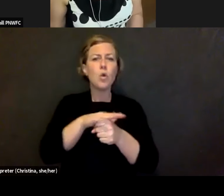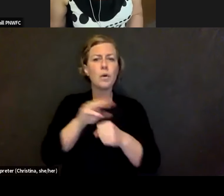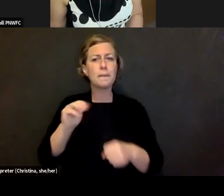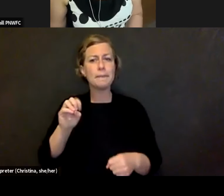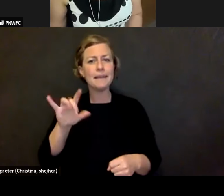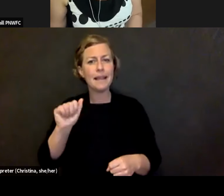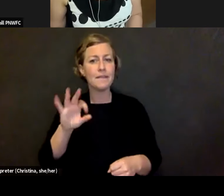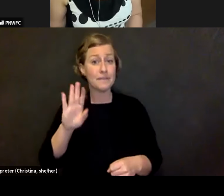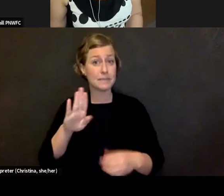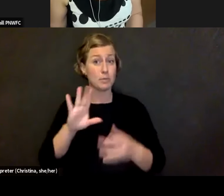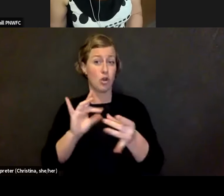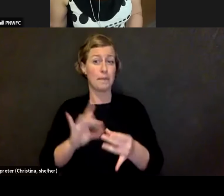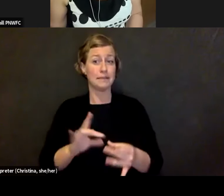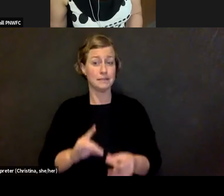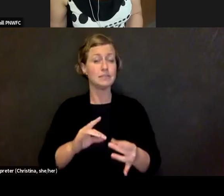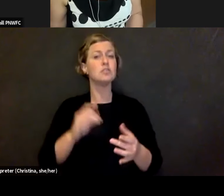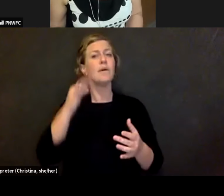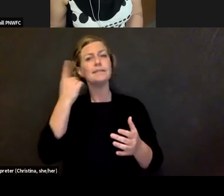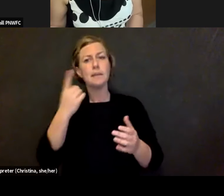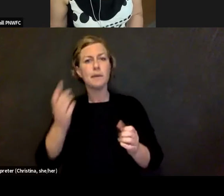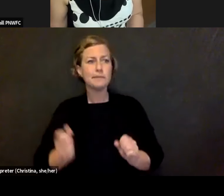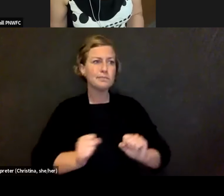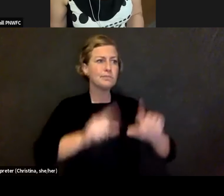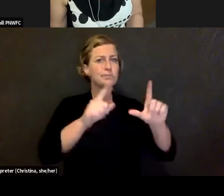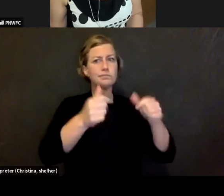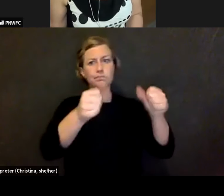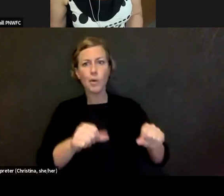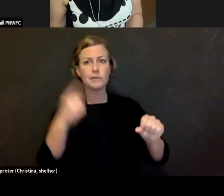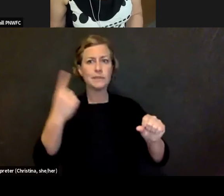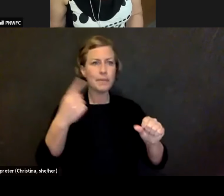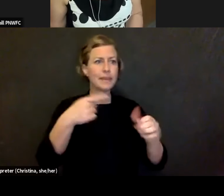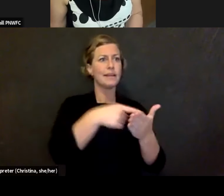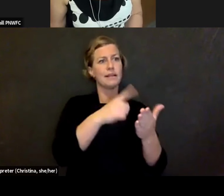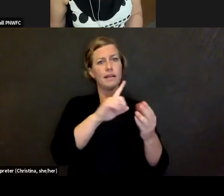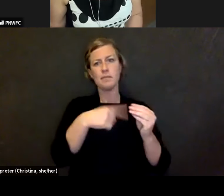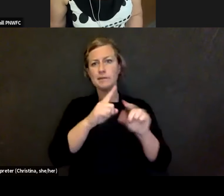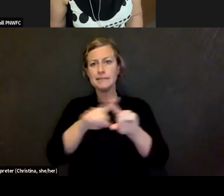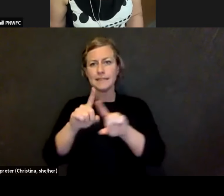area, just as far as how people react to them if you go through like the local